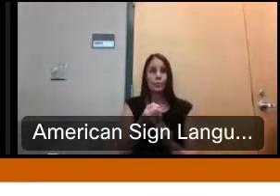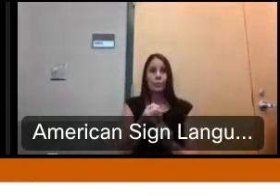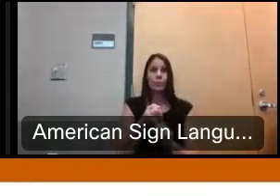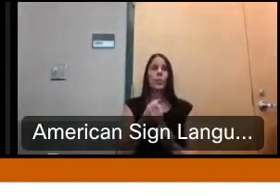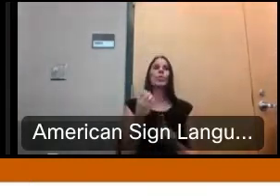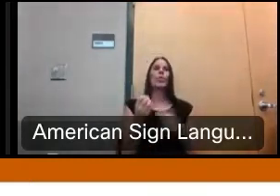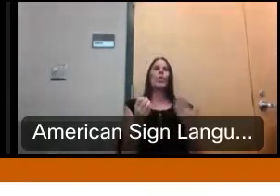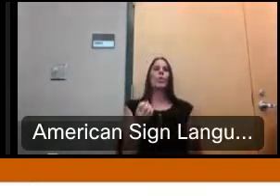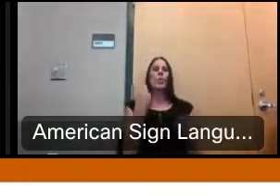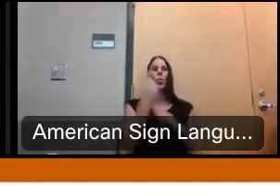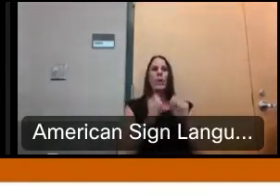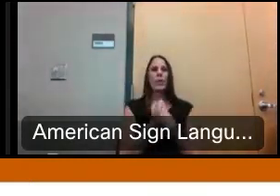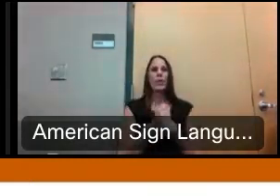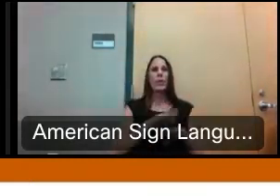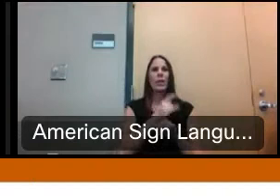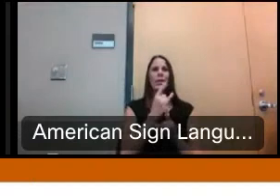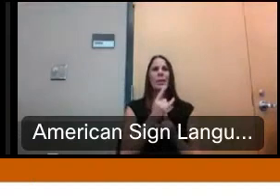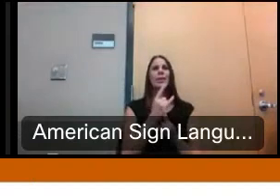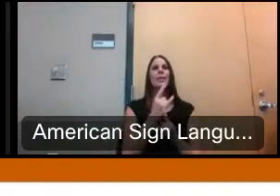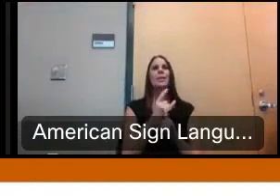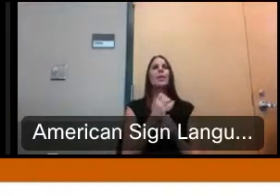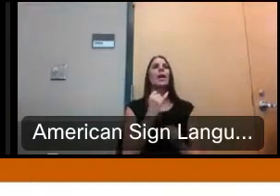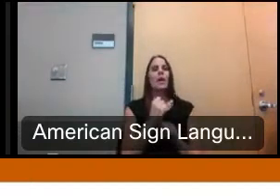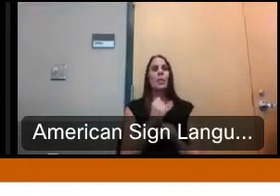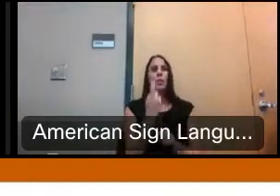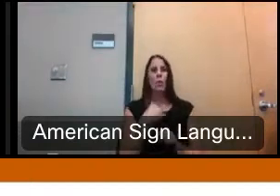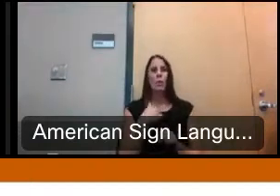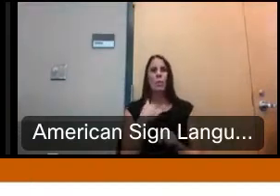so a 1 year on campus, my ad students are doing a project in partnership with the campus